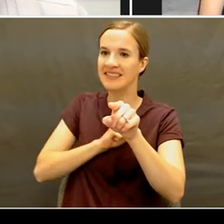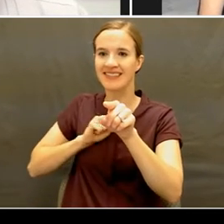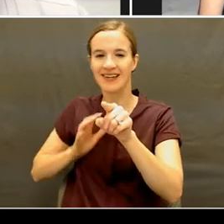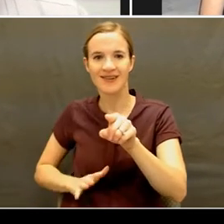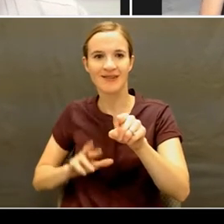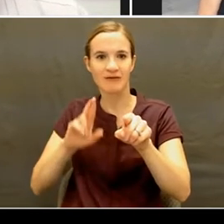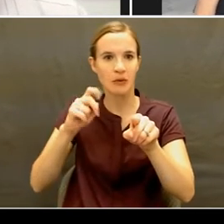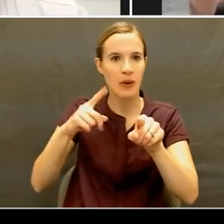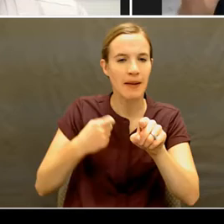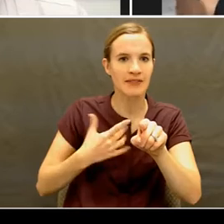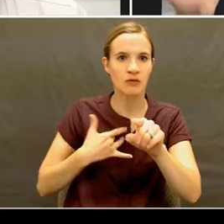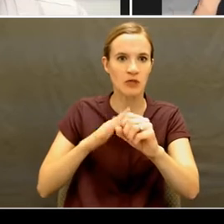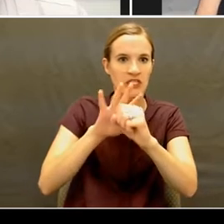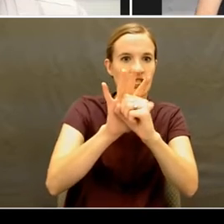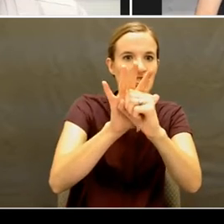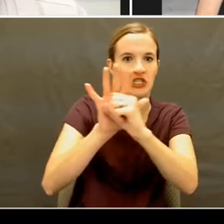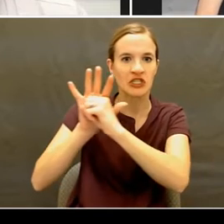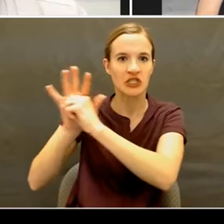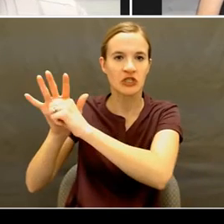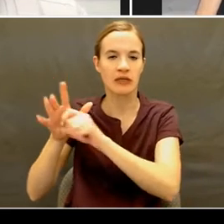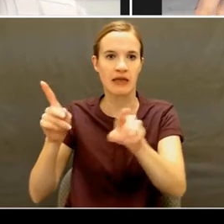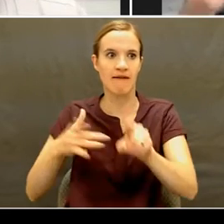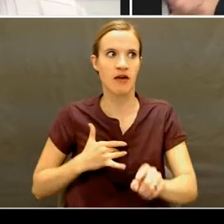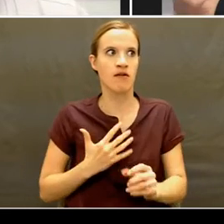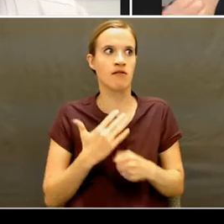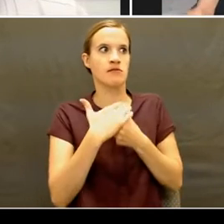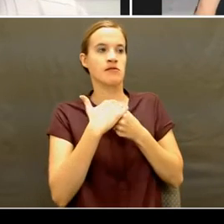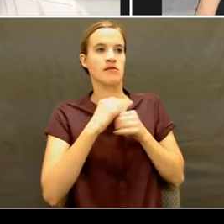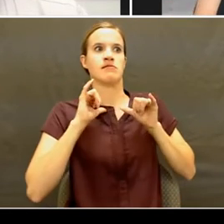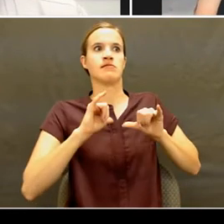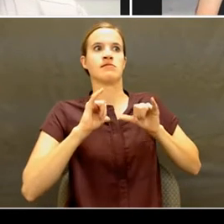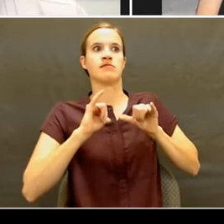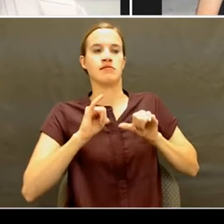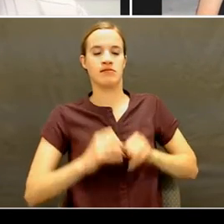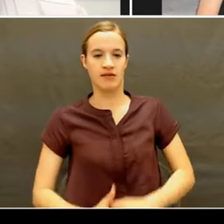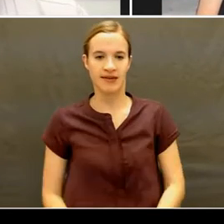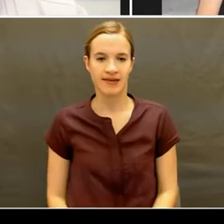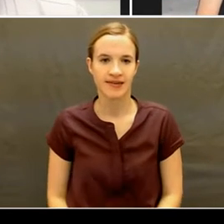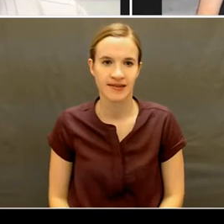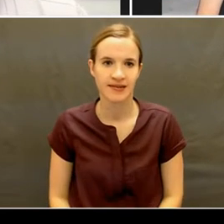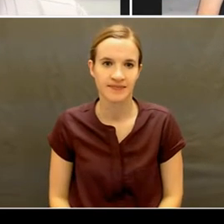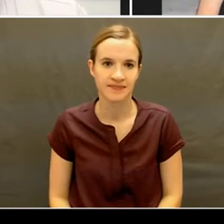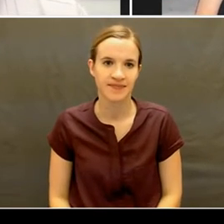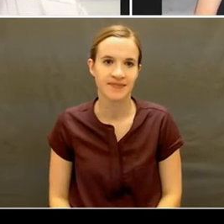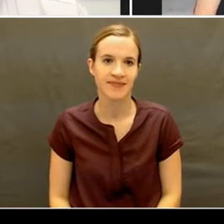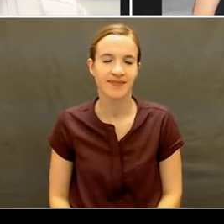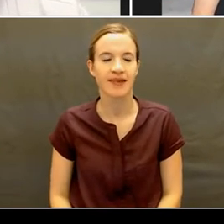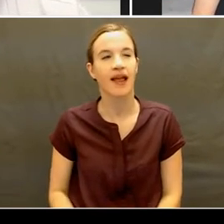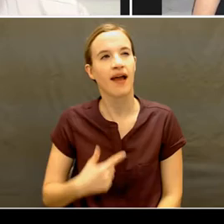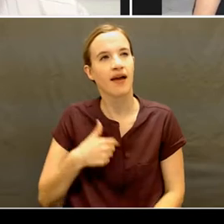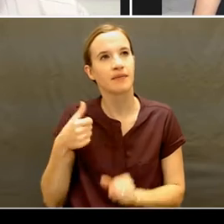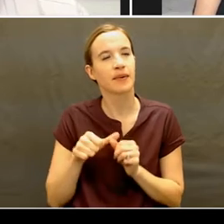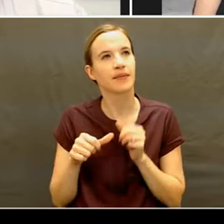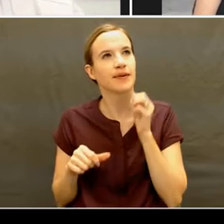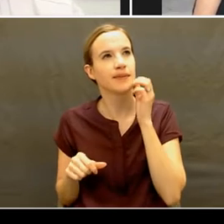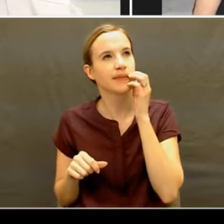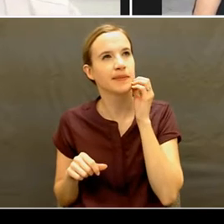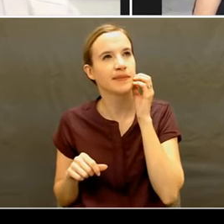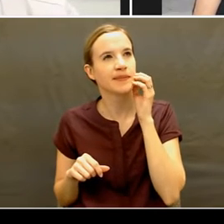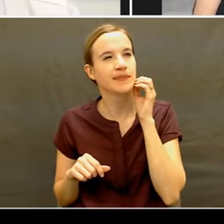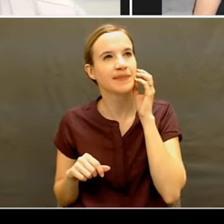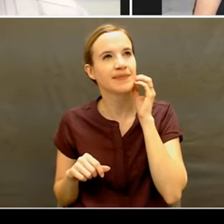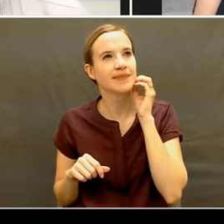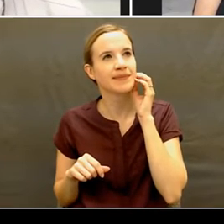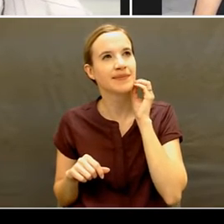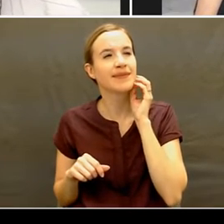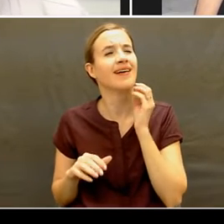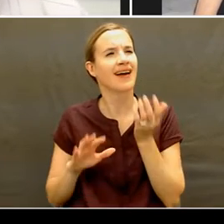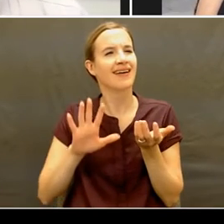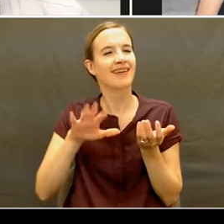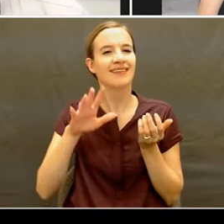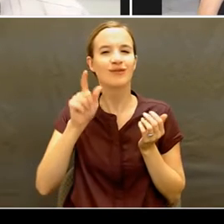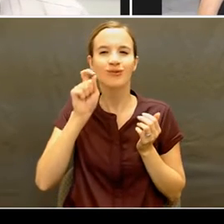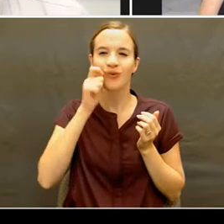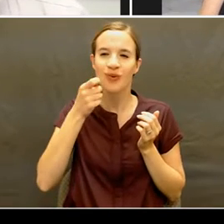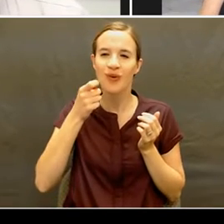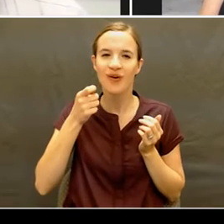had out there and what was so nice was that the ground the groundswell of advocates. So many